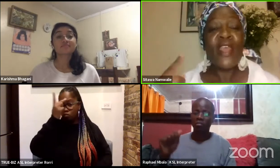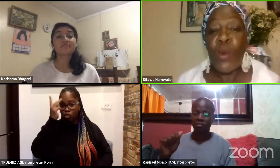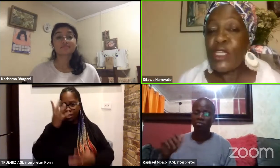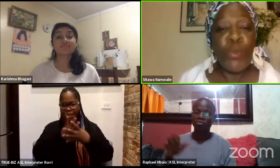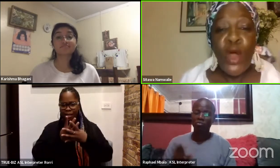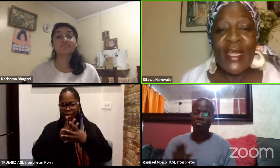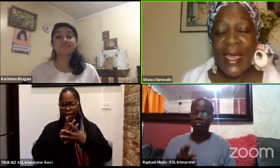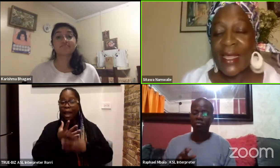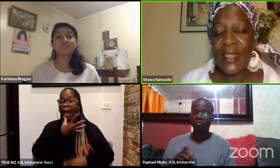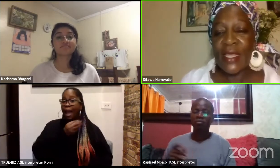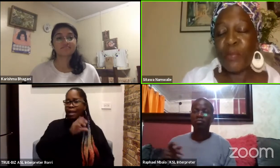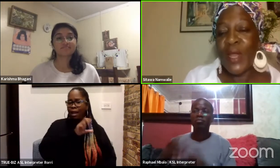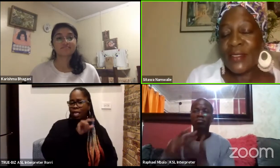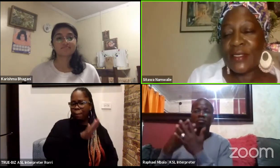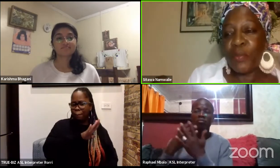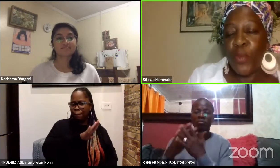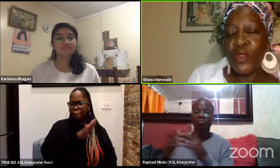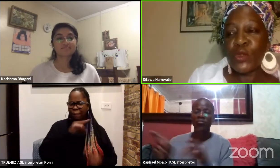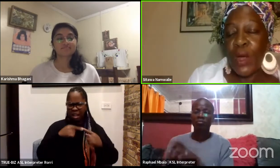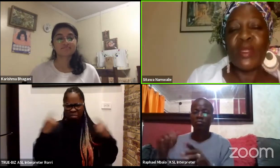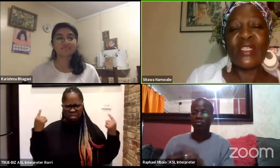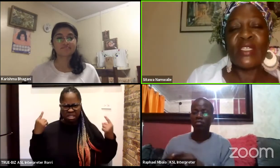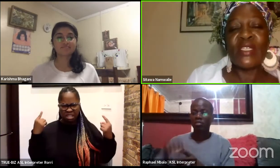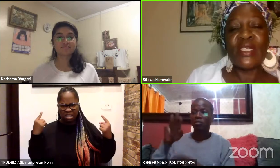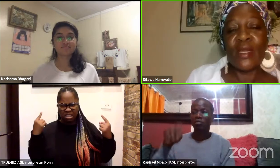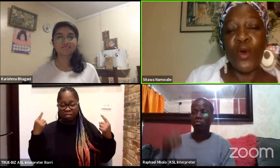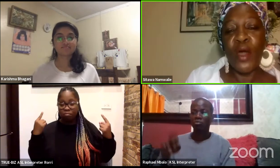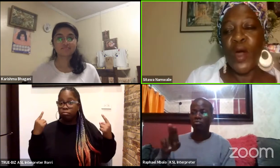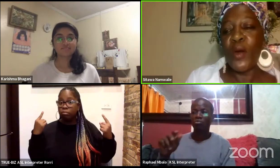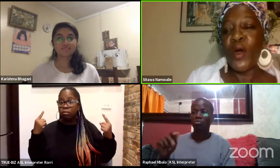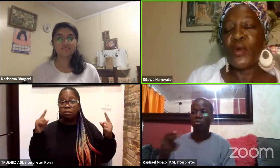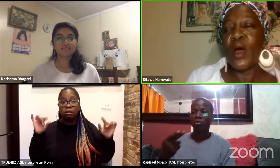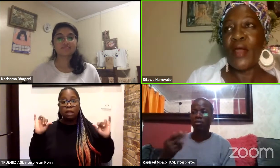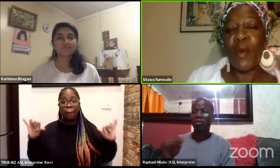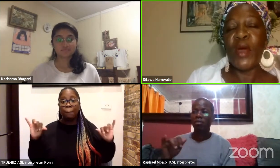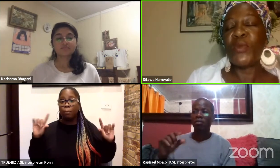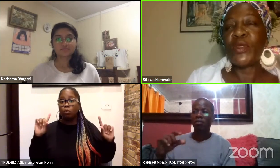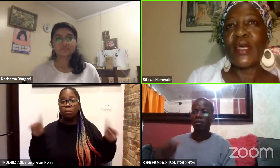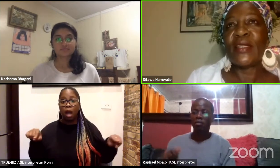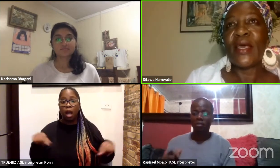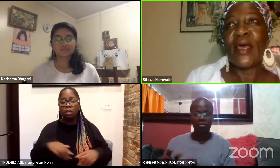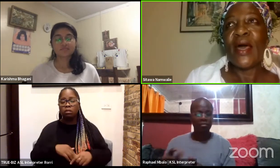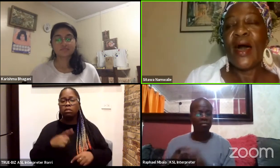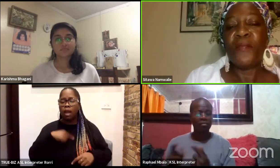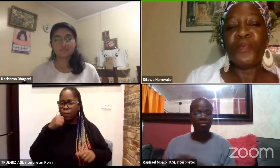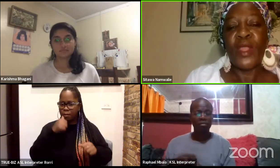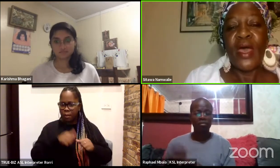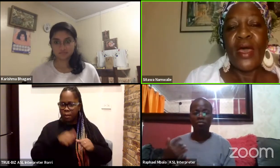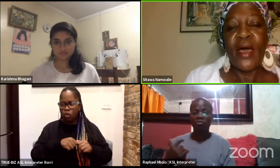and they were responding. There's one particular point where I remember we said, "500 kilometers